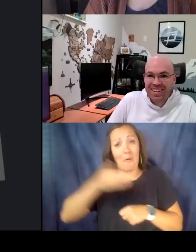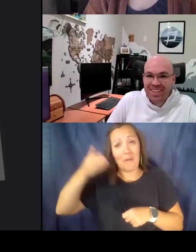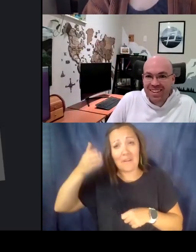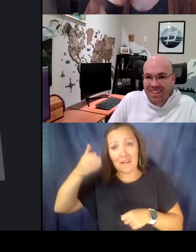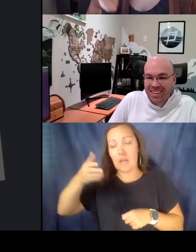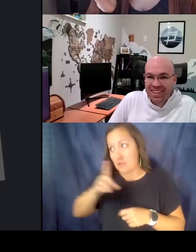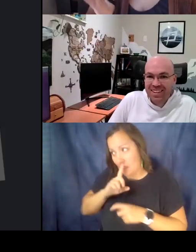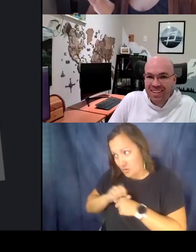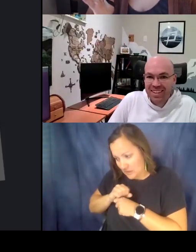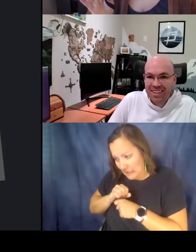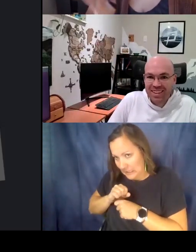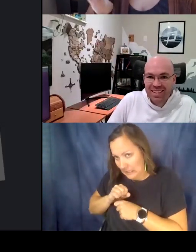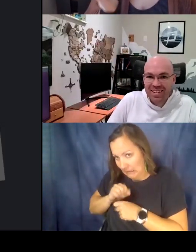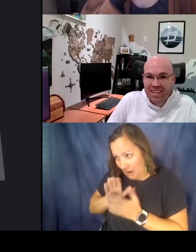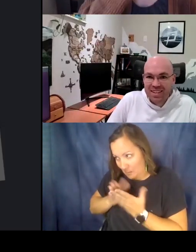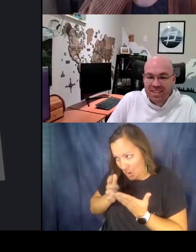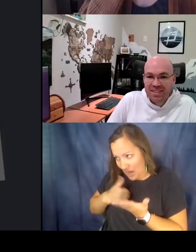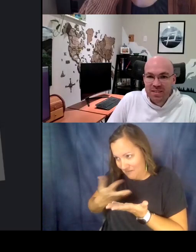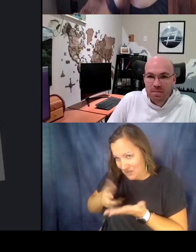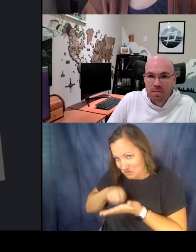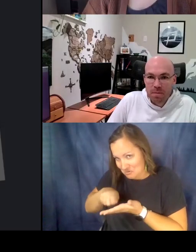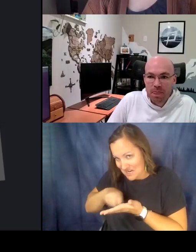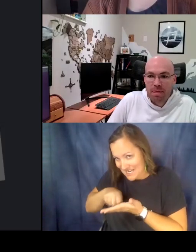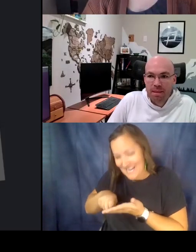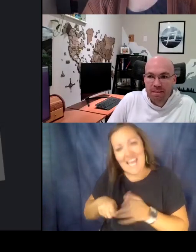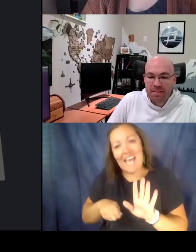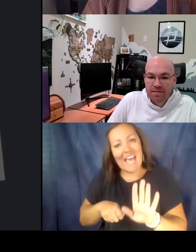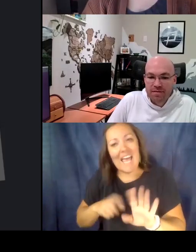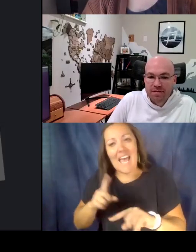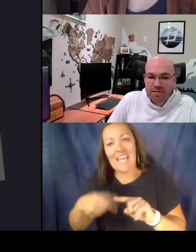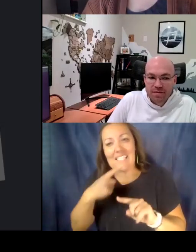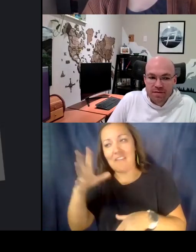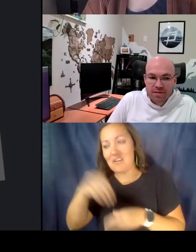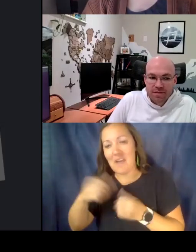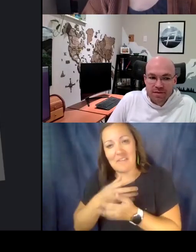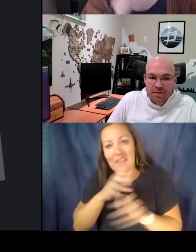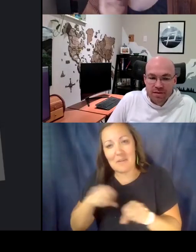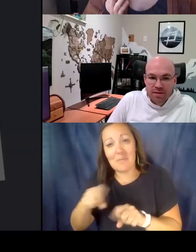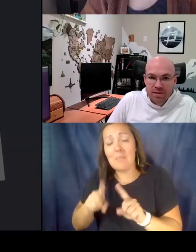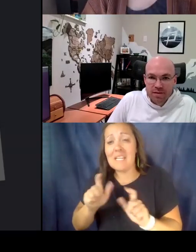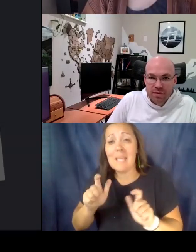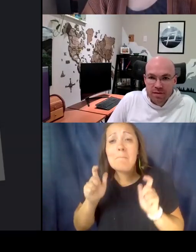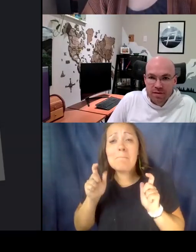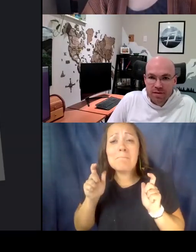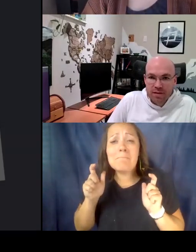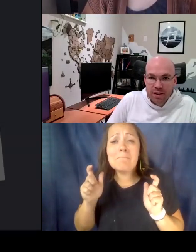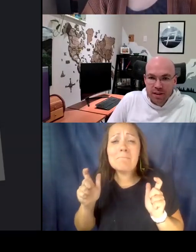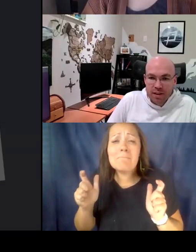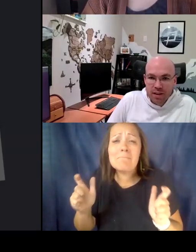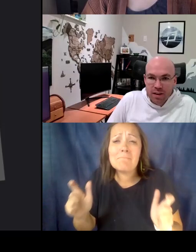I don't want to say I've included every possible thing, but it is a big area to